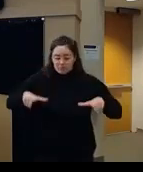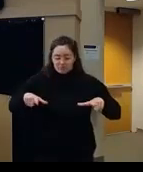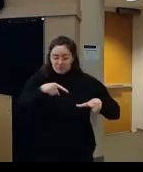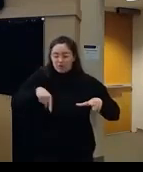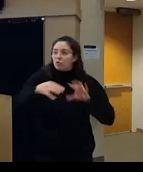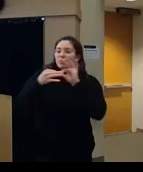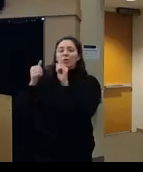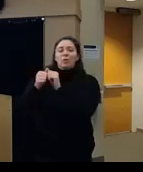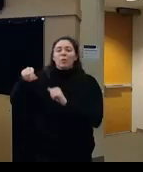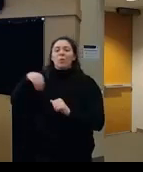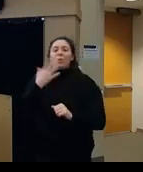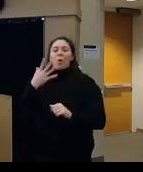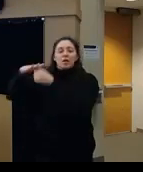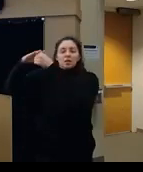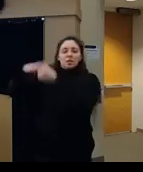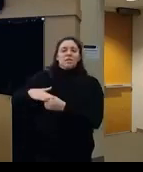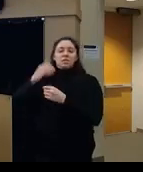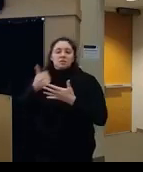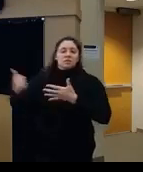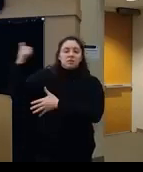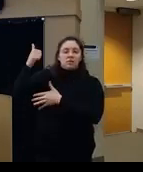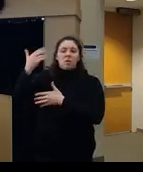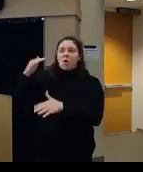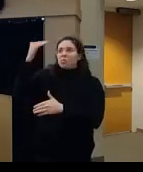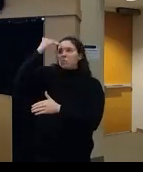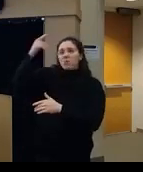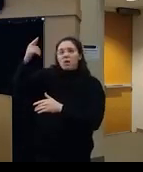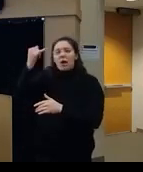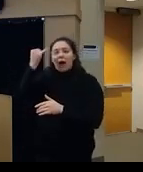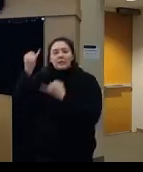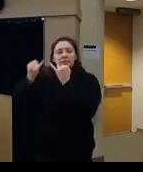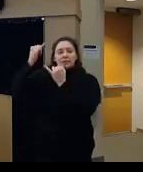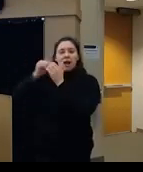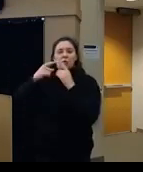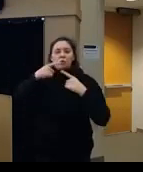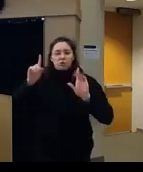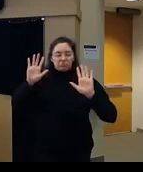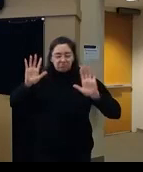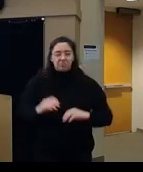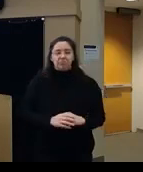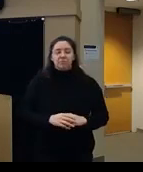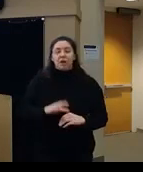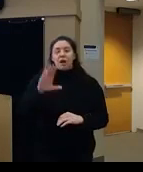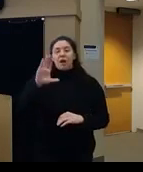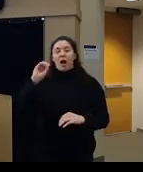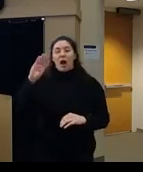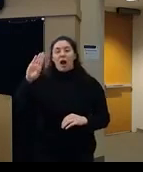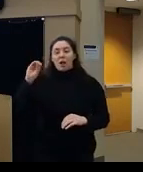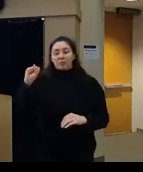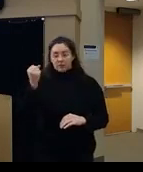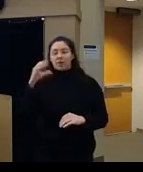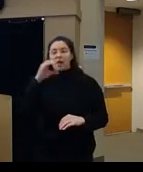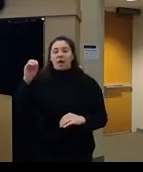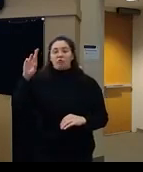also Echo the Notions and ideas of how this works so CBS and Greer wrote a book called black rage